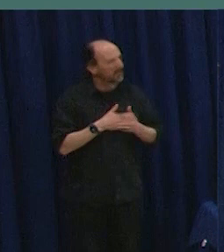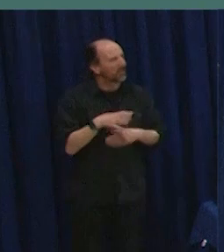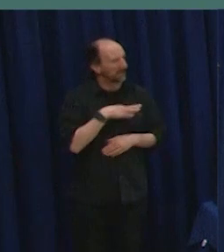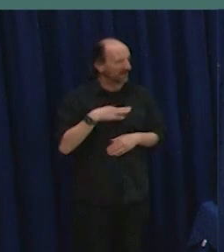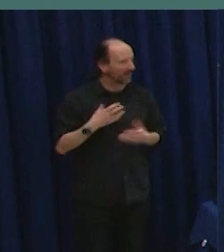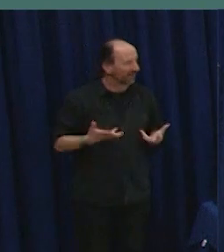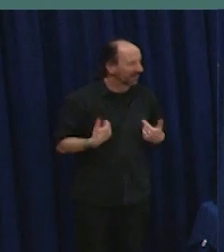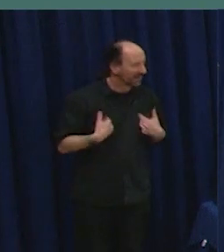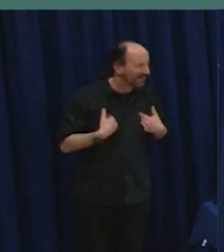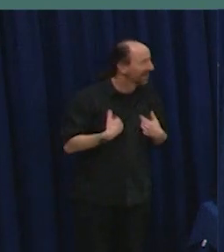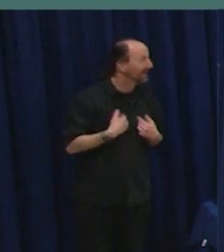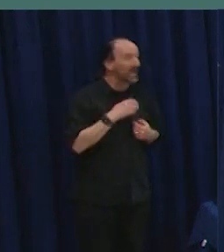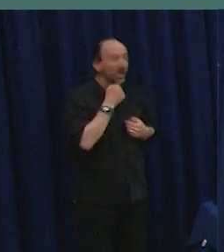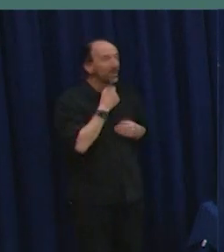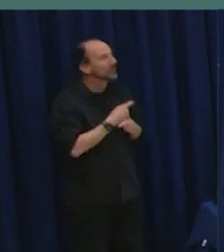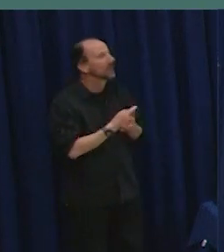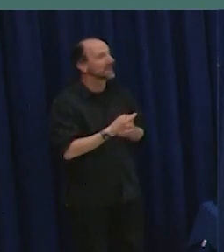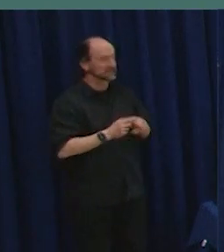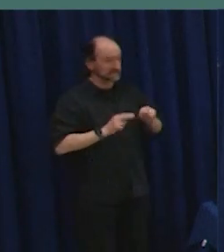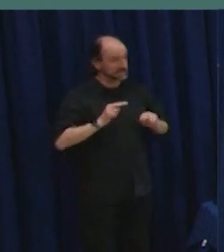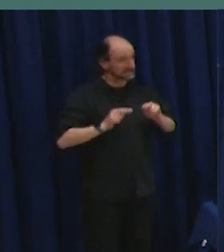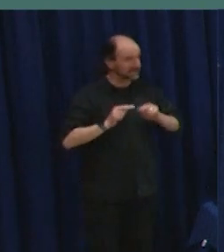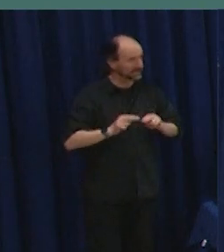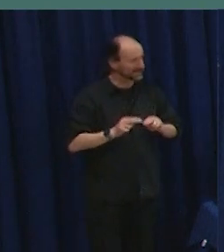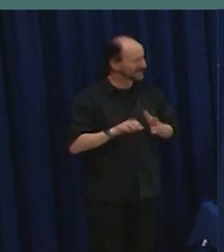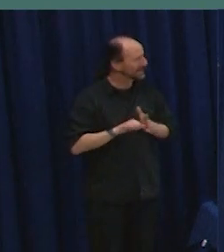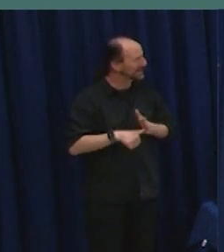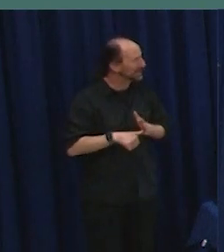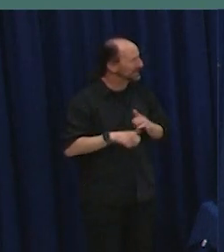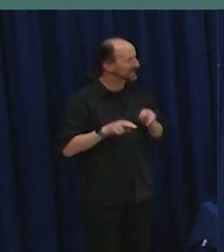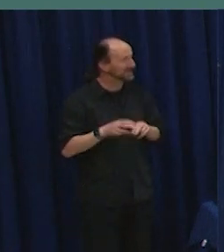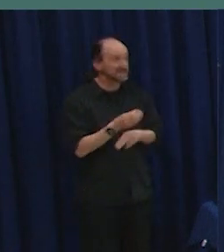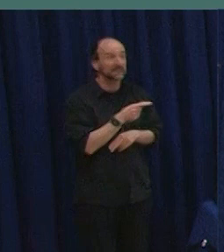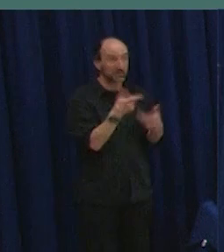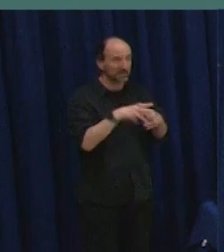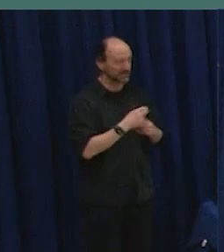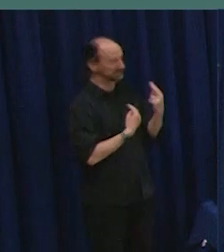cover assessment which is a tricky one as any of you who've gone through the process know and how